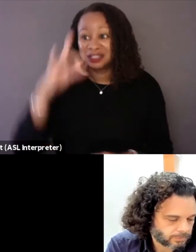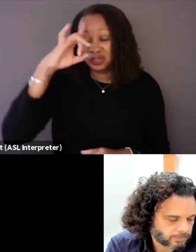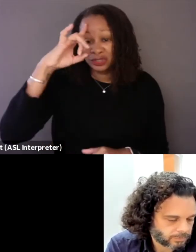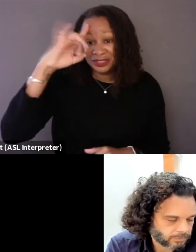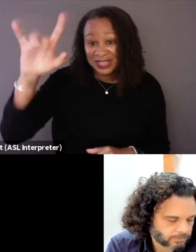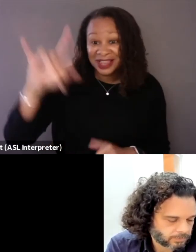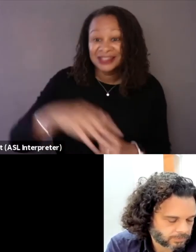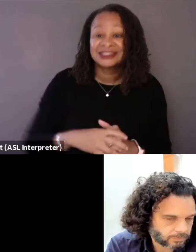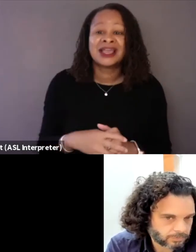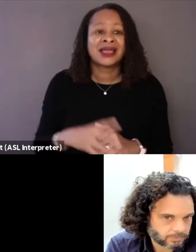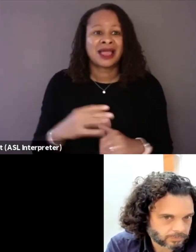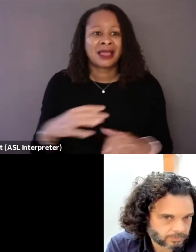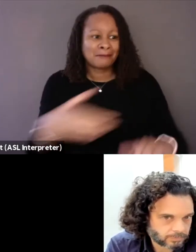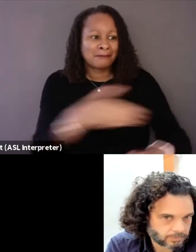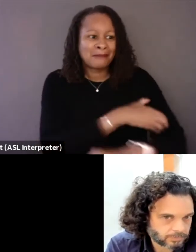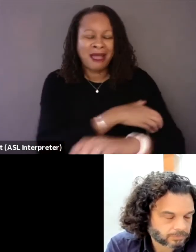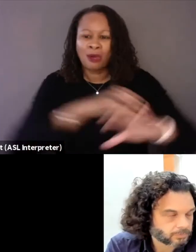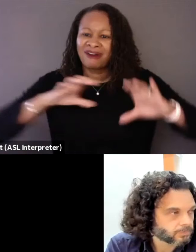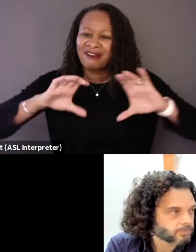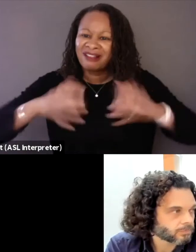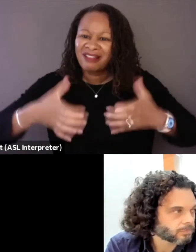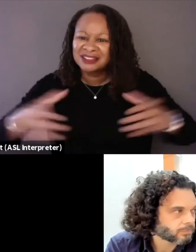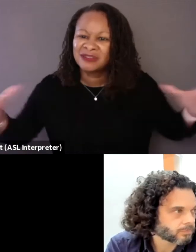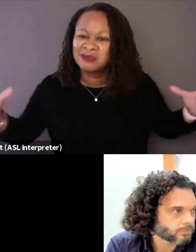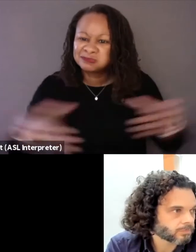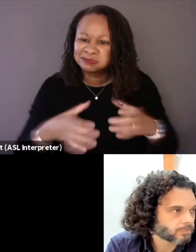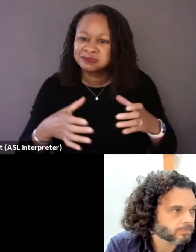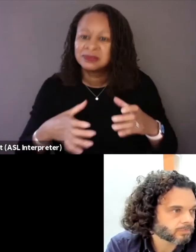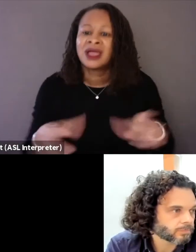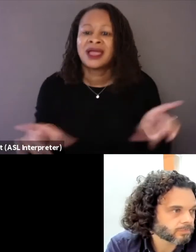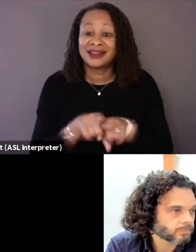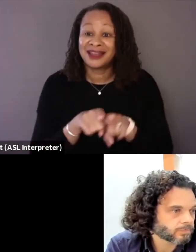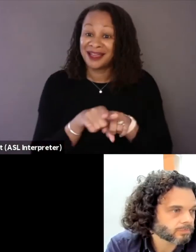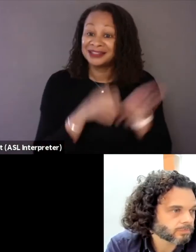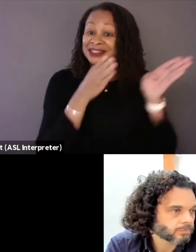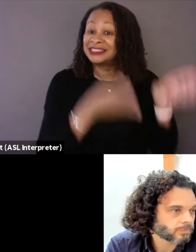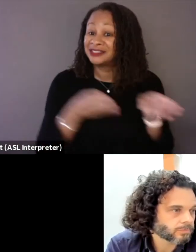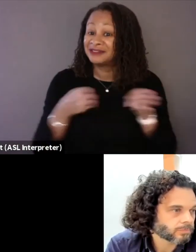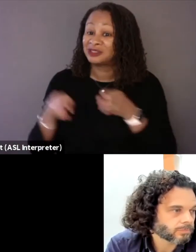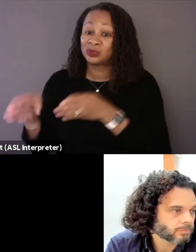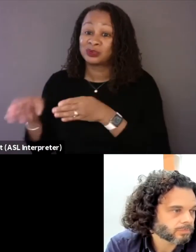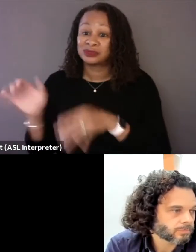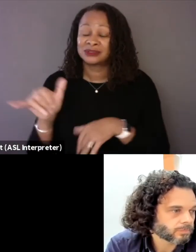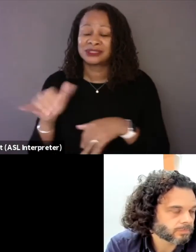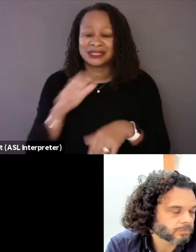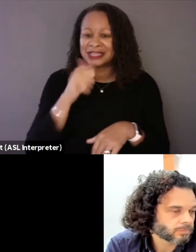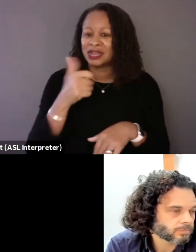power collective and also as like individuals, you know, that, that it's not all nice and fine and neat.